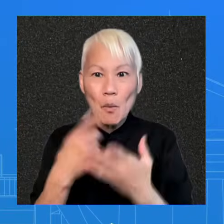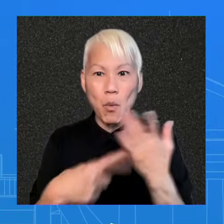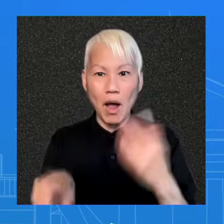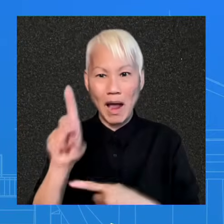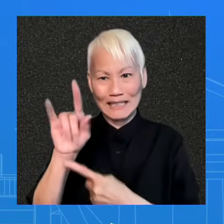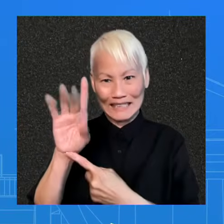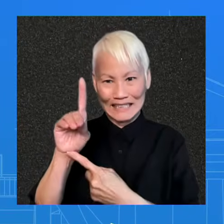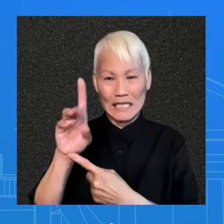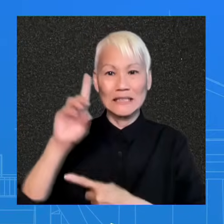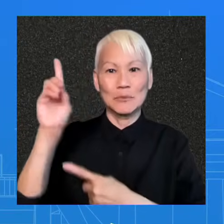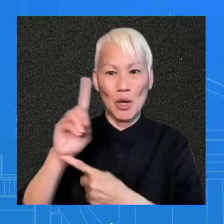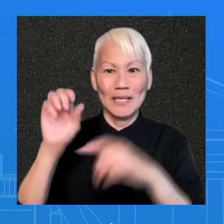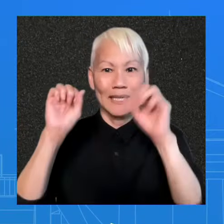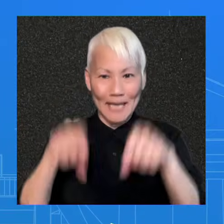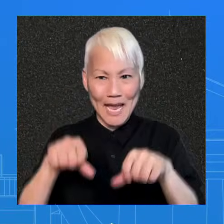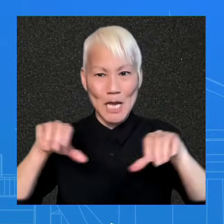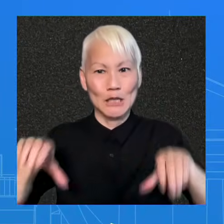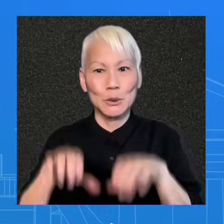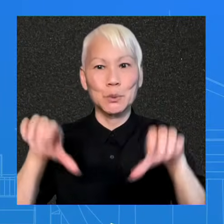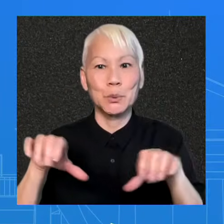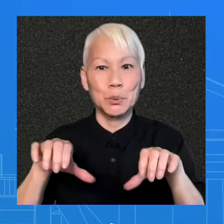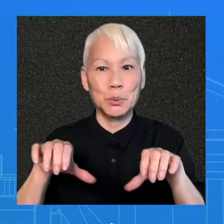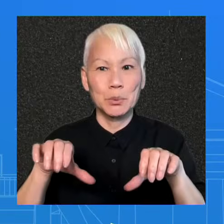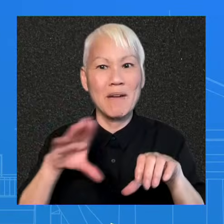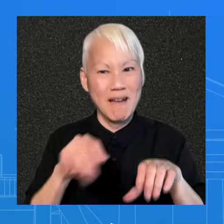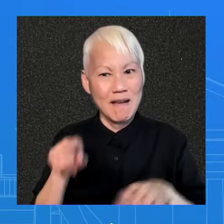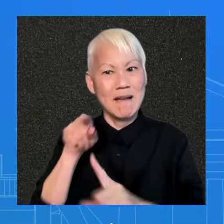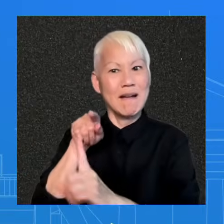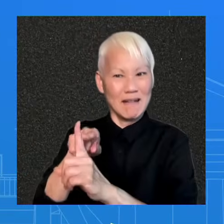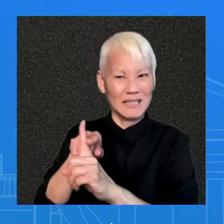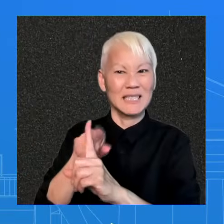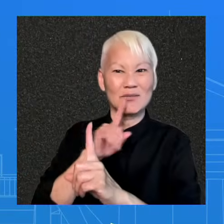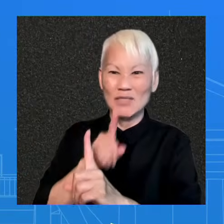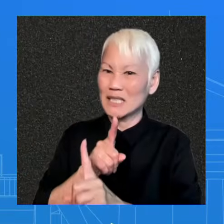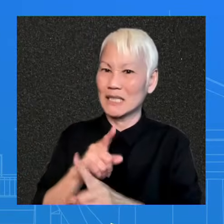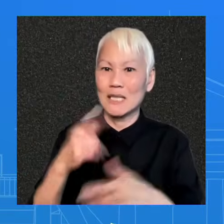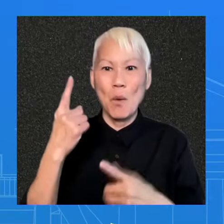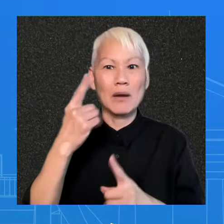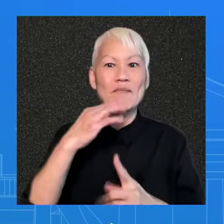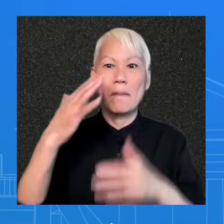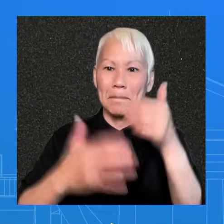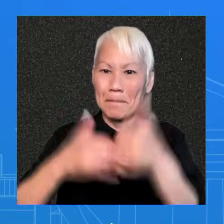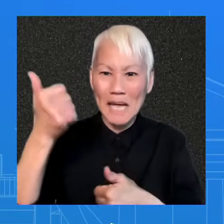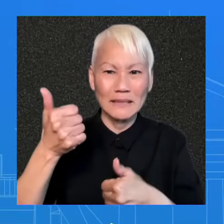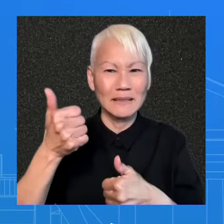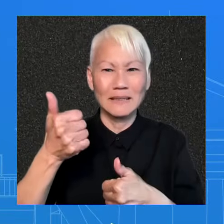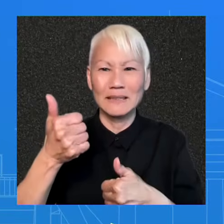he really had one --had one of the best midterm outcome for a new Democratic President